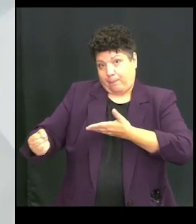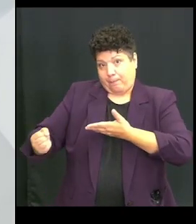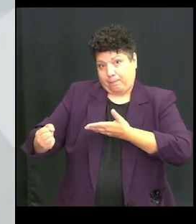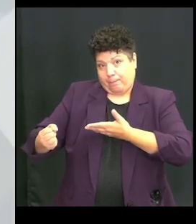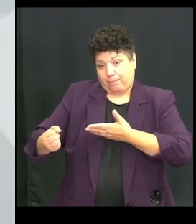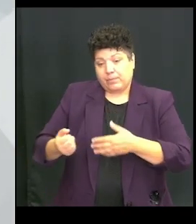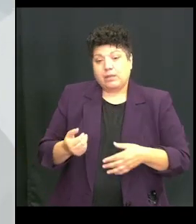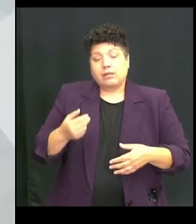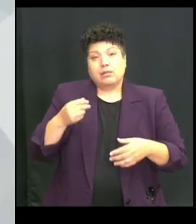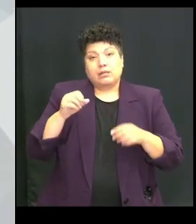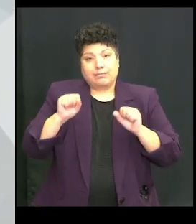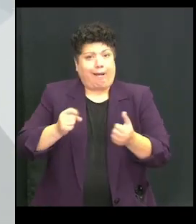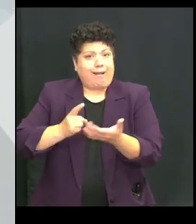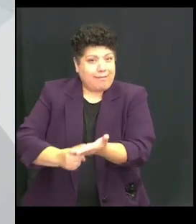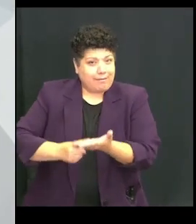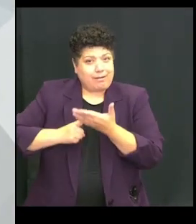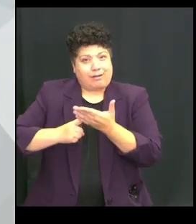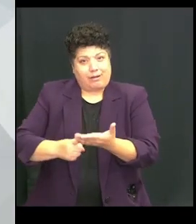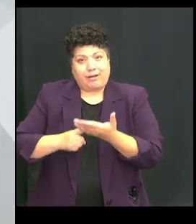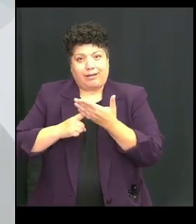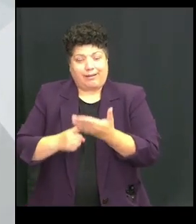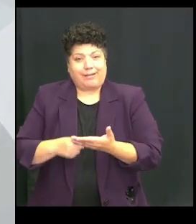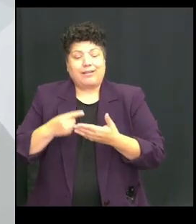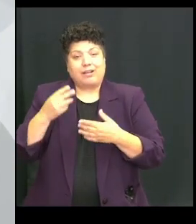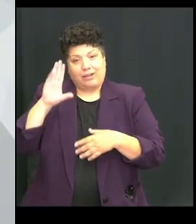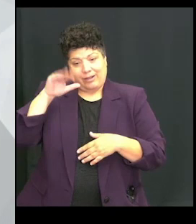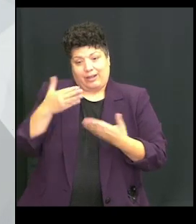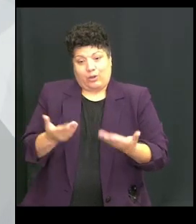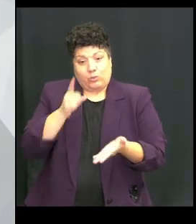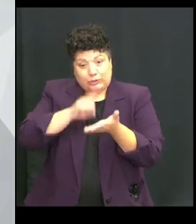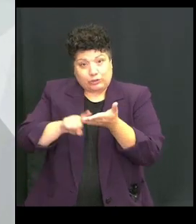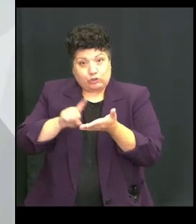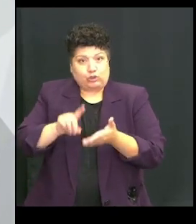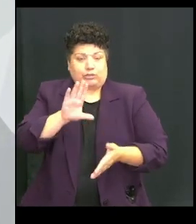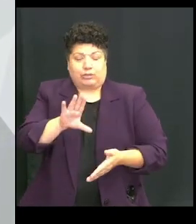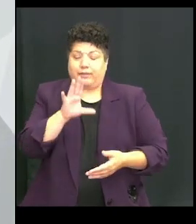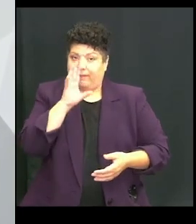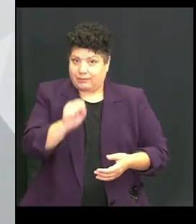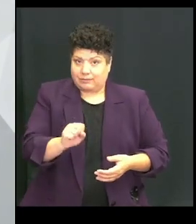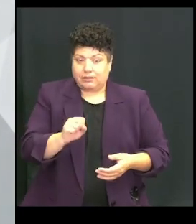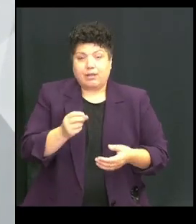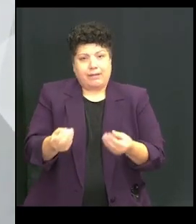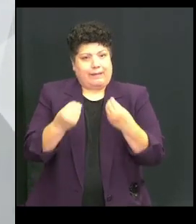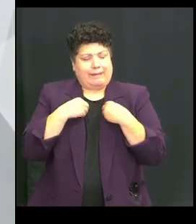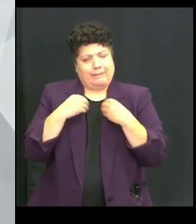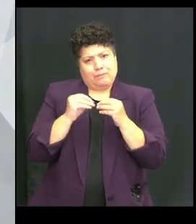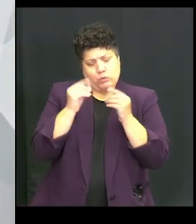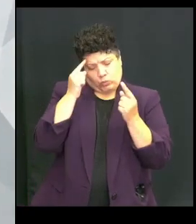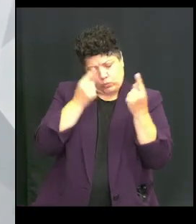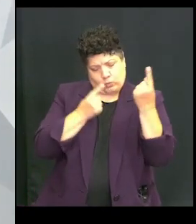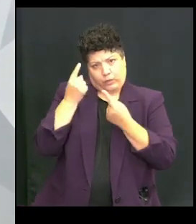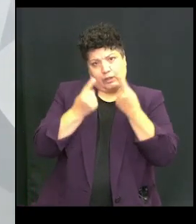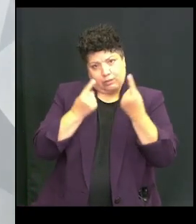the data that you've shown us, your perspectives, very fascinating. Definitely a lot for us to think about. And I'll say the same thing I said at the beginning,